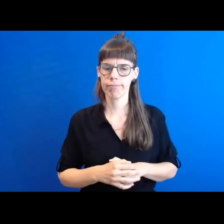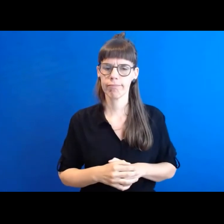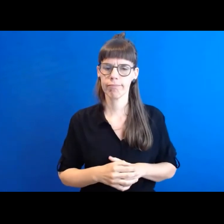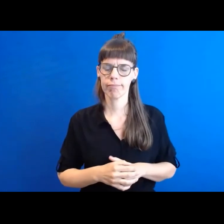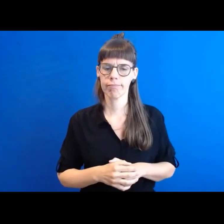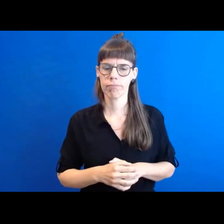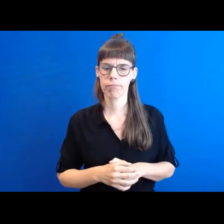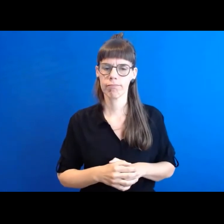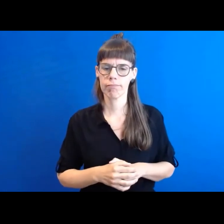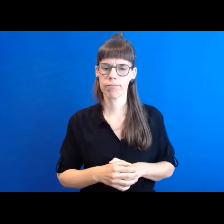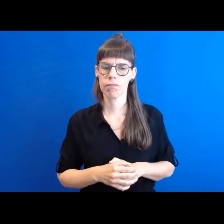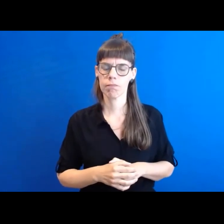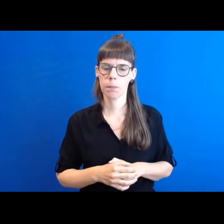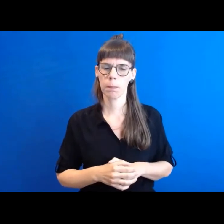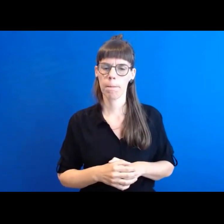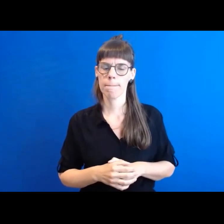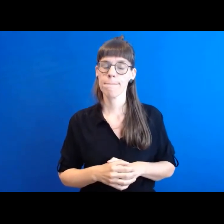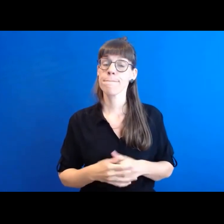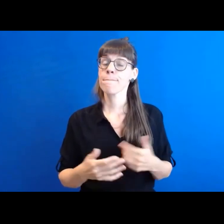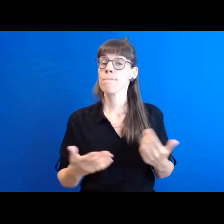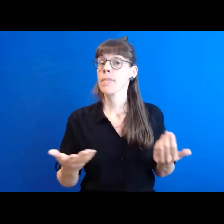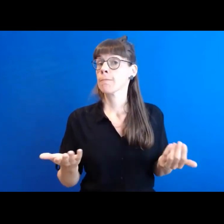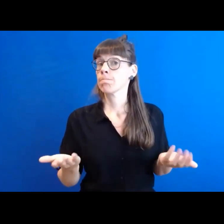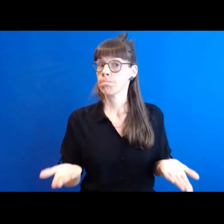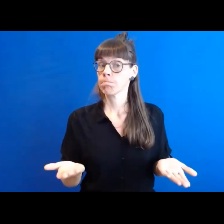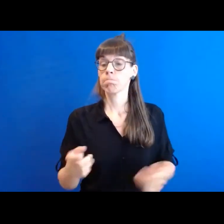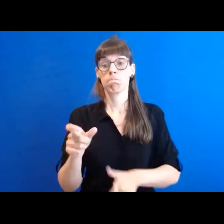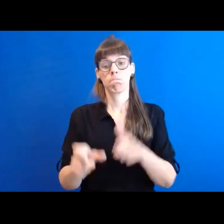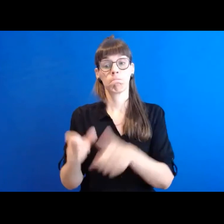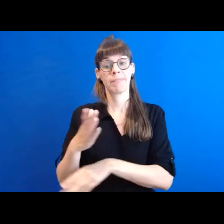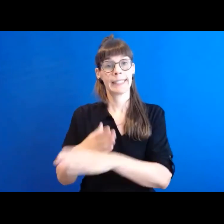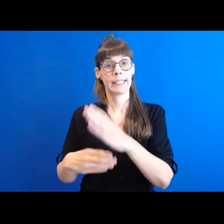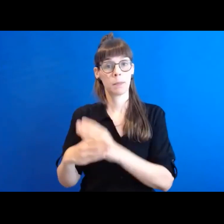of the stronger -- main points of our work